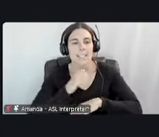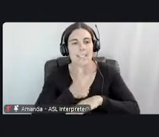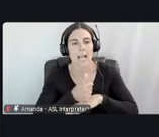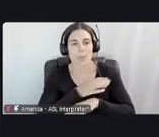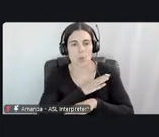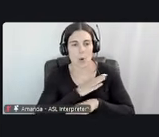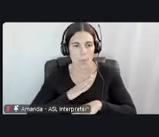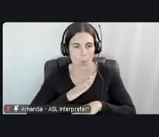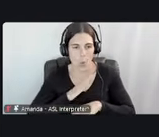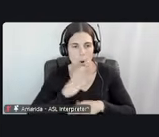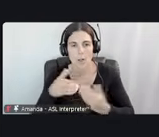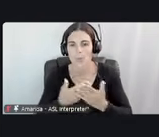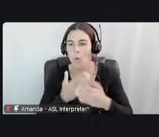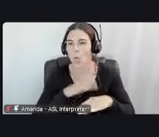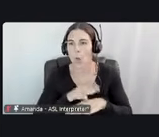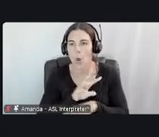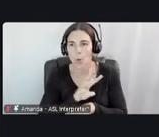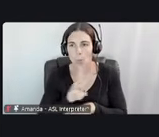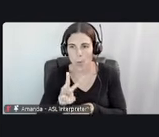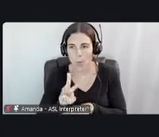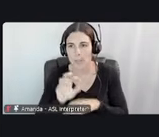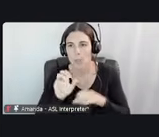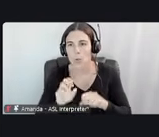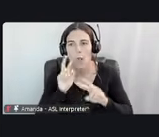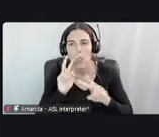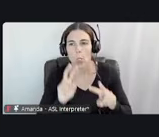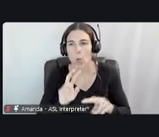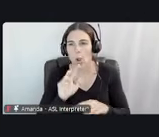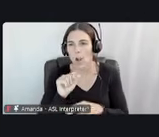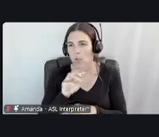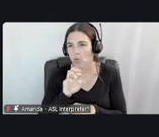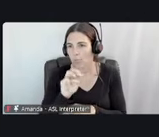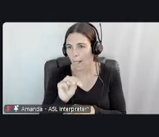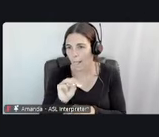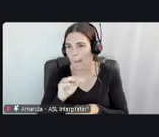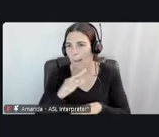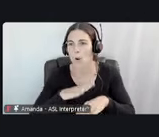our website. You can go to trillium and search NC roots and it'll be on our homepage too. you